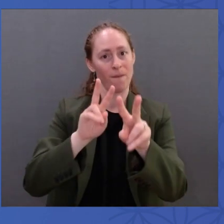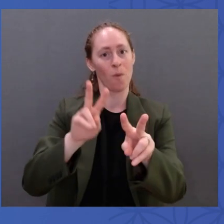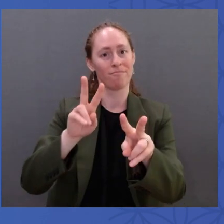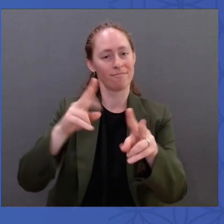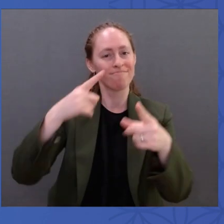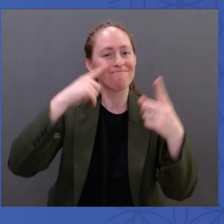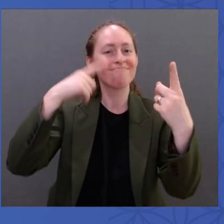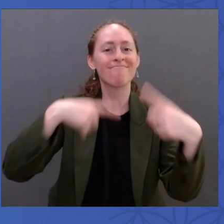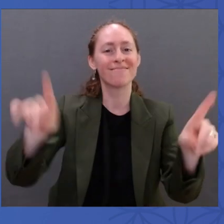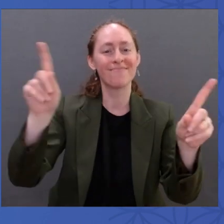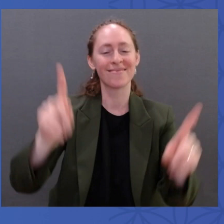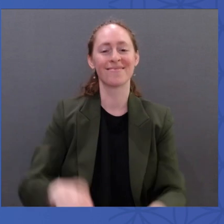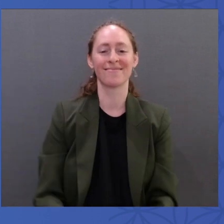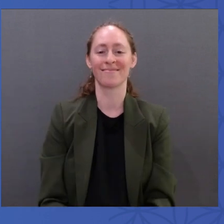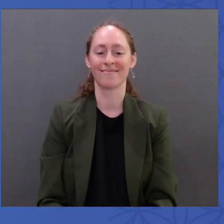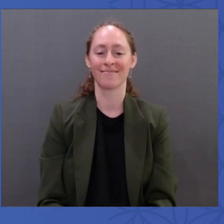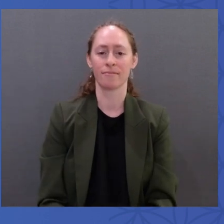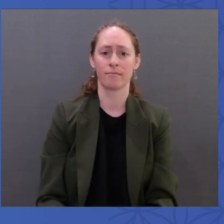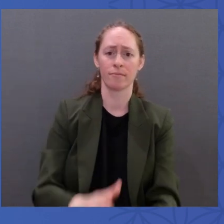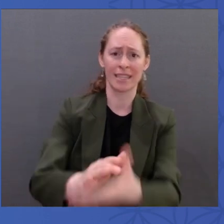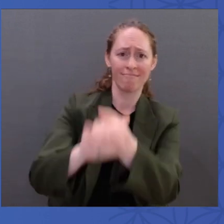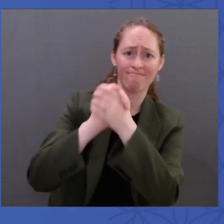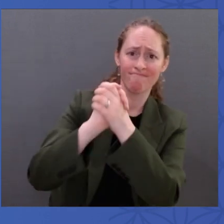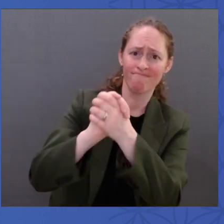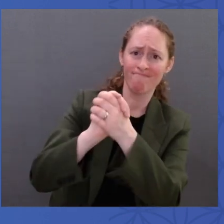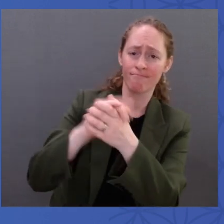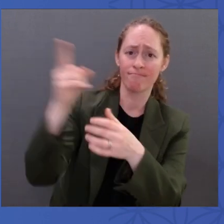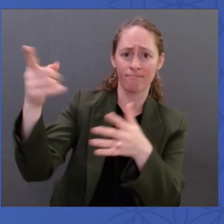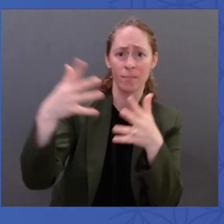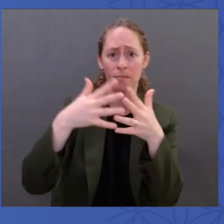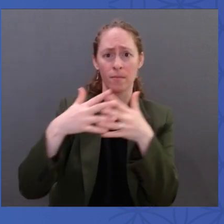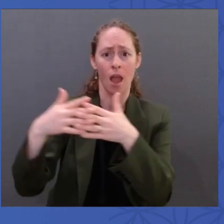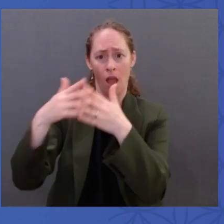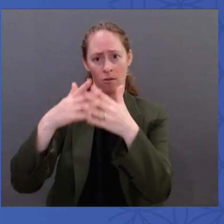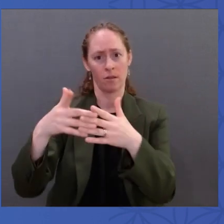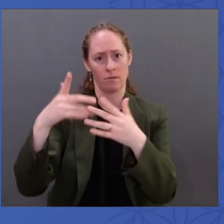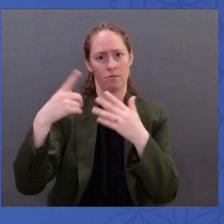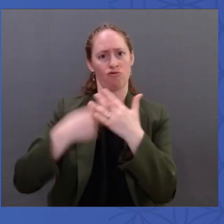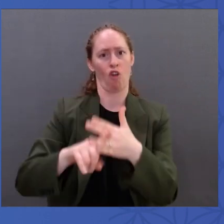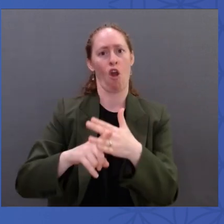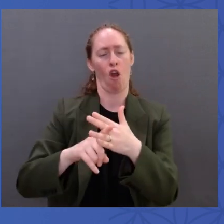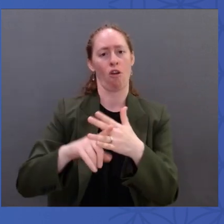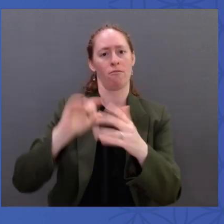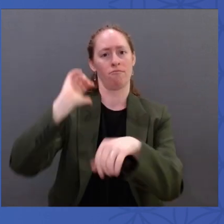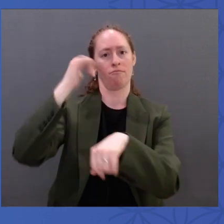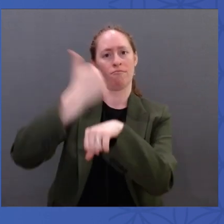for successfully spearheading this initiative and Japan for hosting this virtual launch.